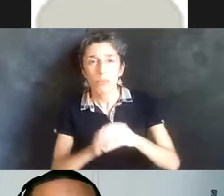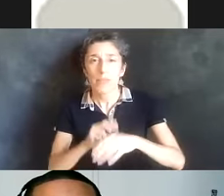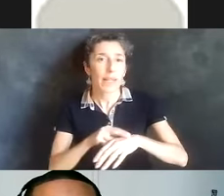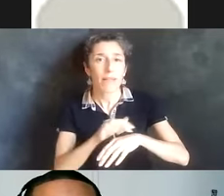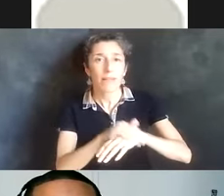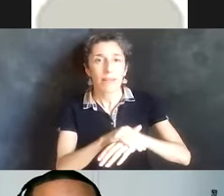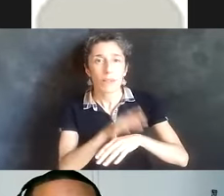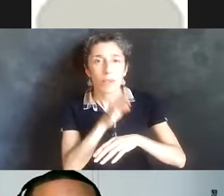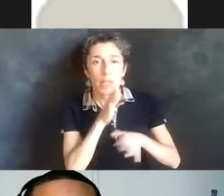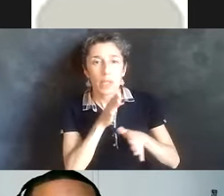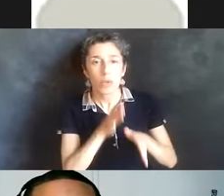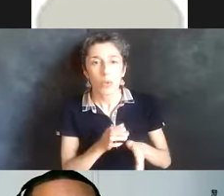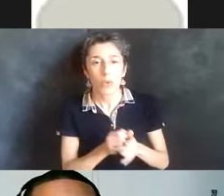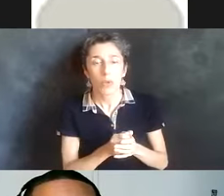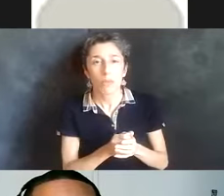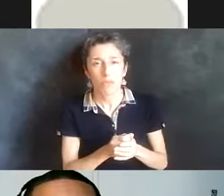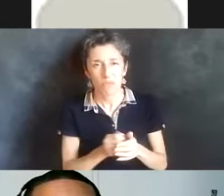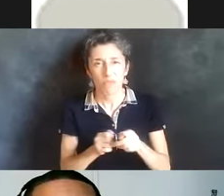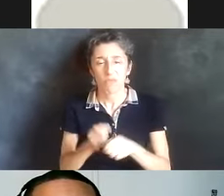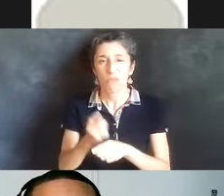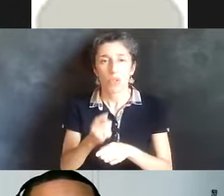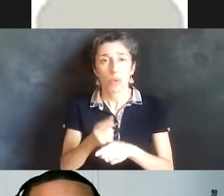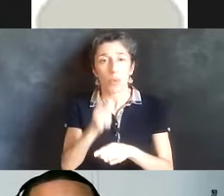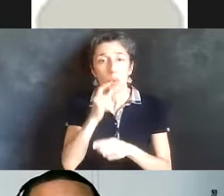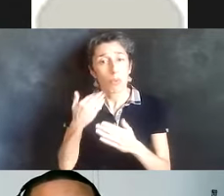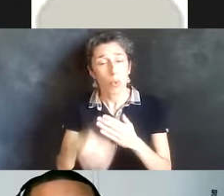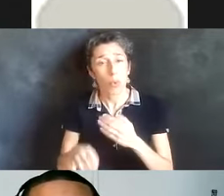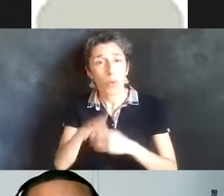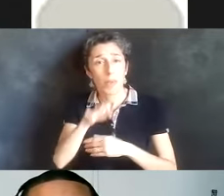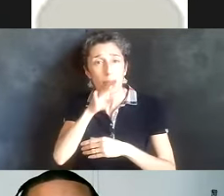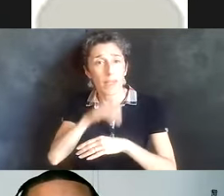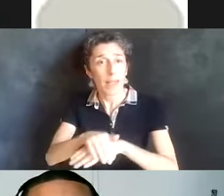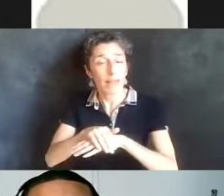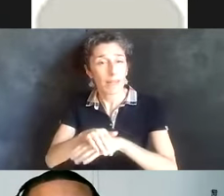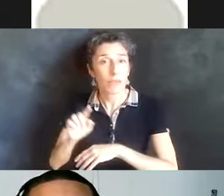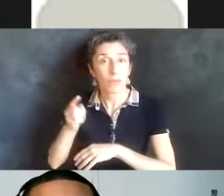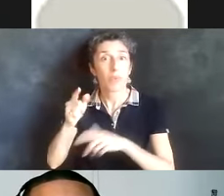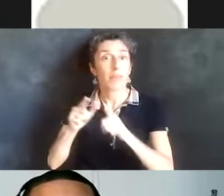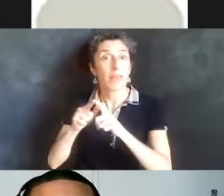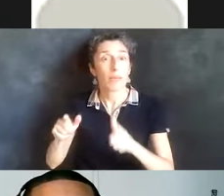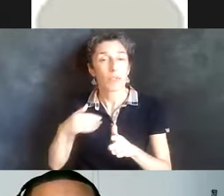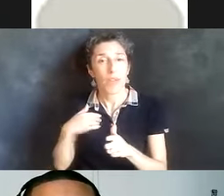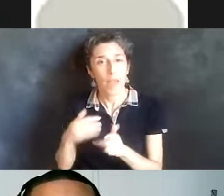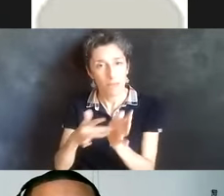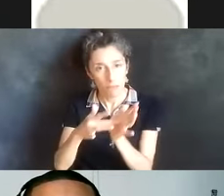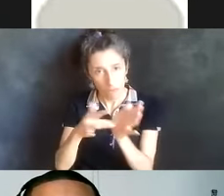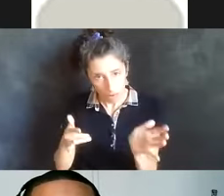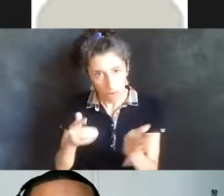over non-native speakers and we learned how that creates conflict because it really—it leads